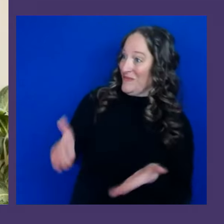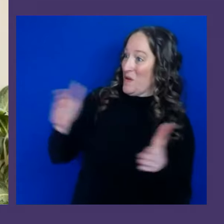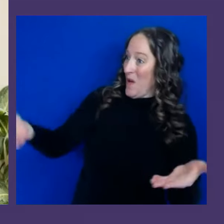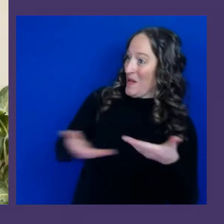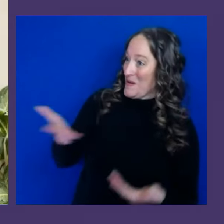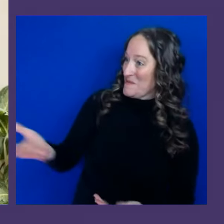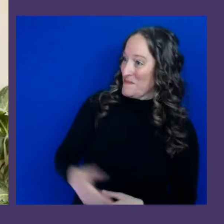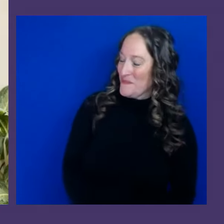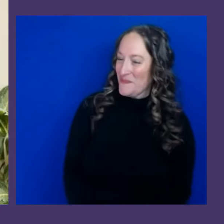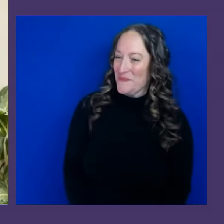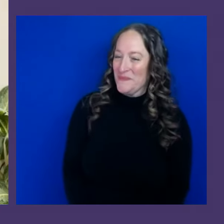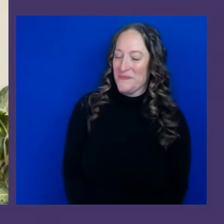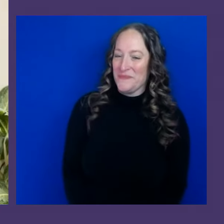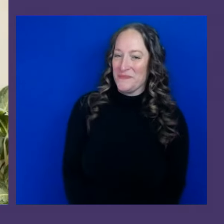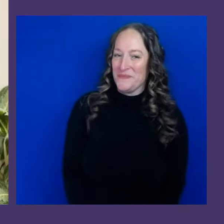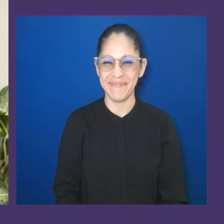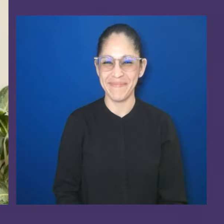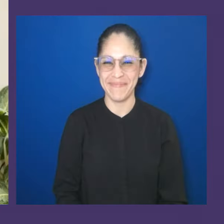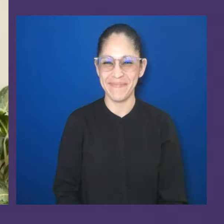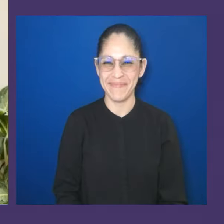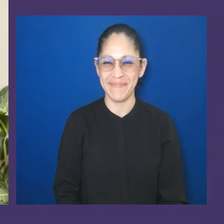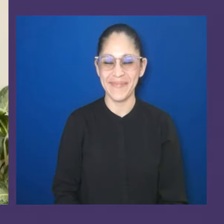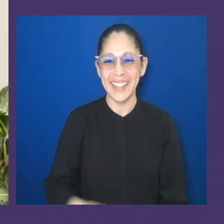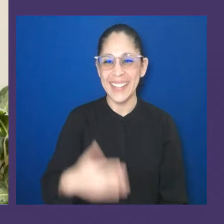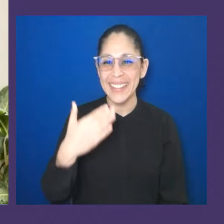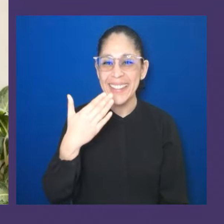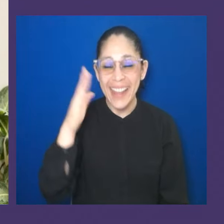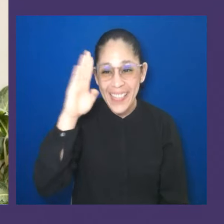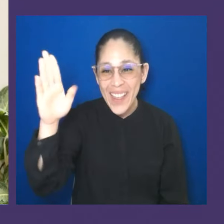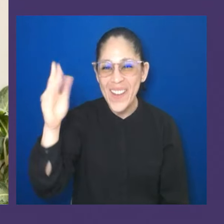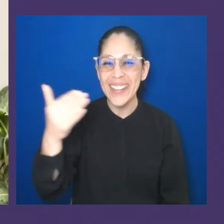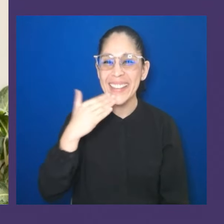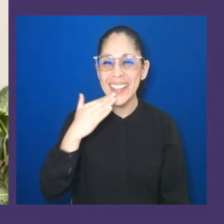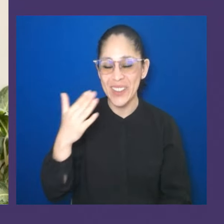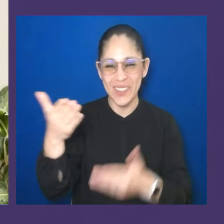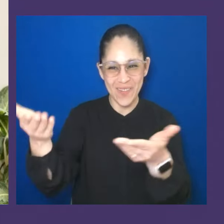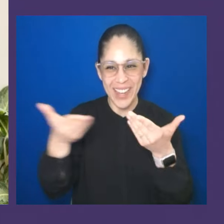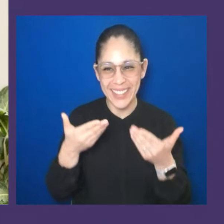thank you for having me. Anne Taylor: It is great to have you here.